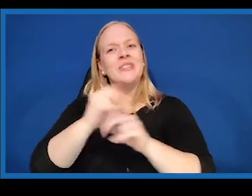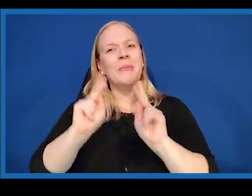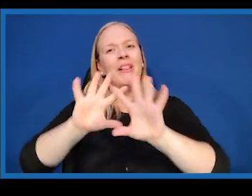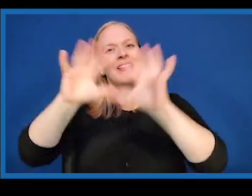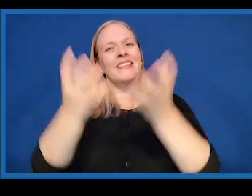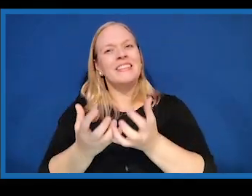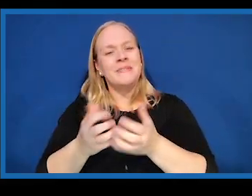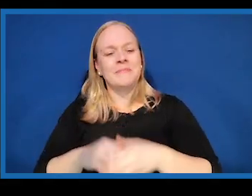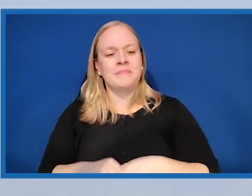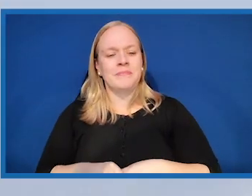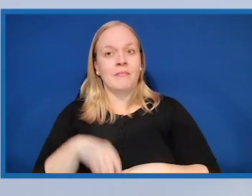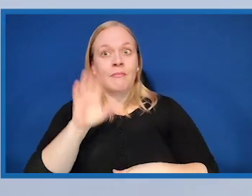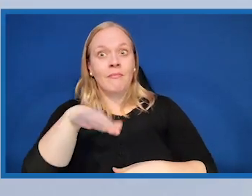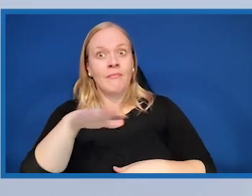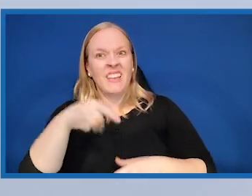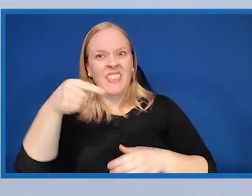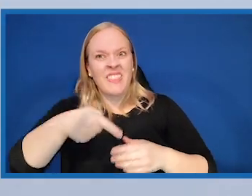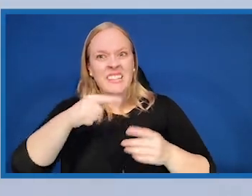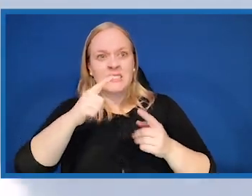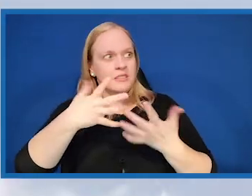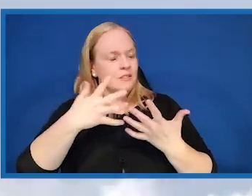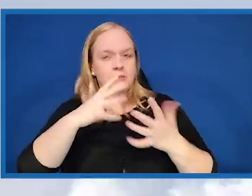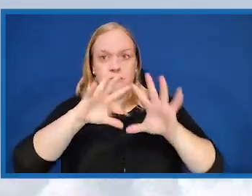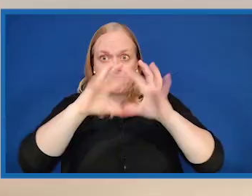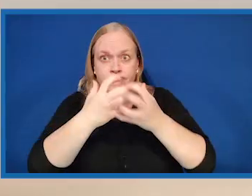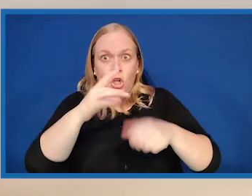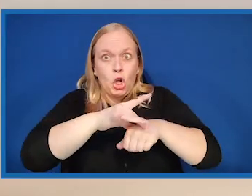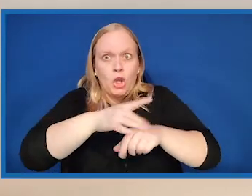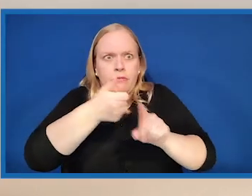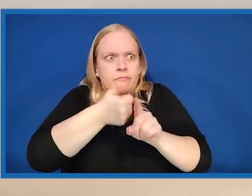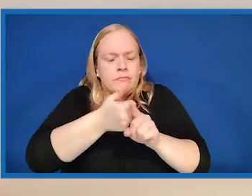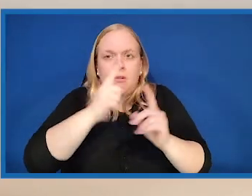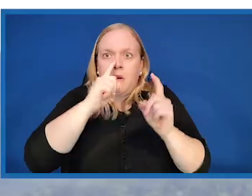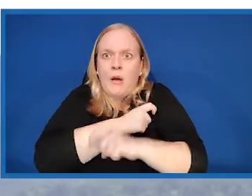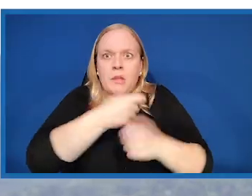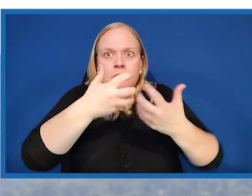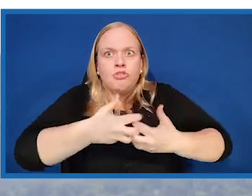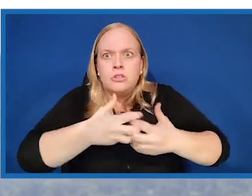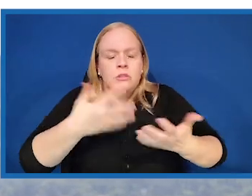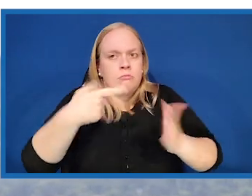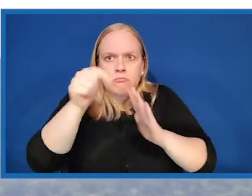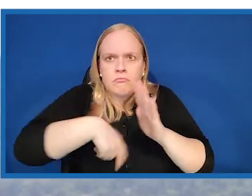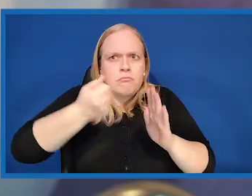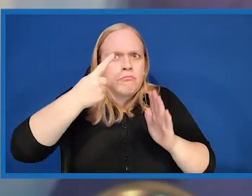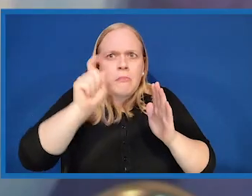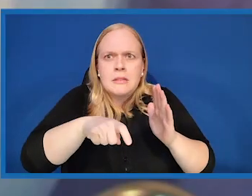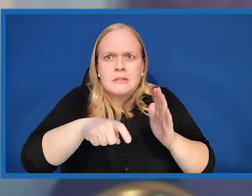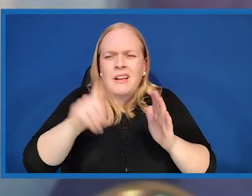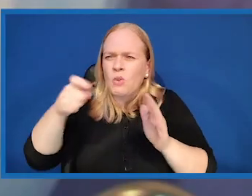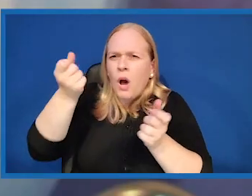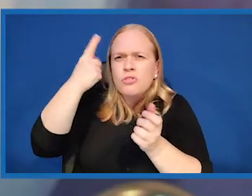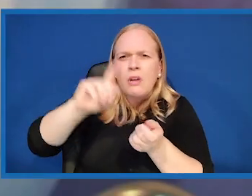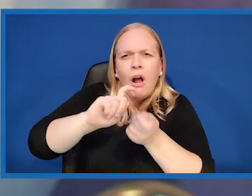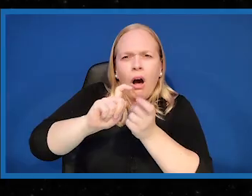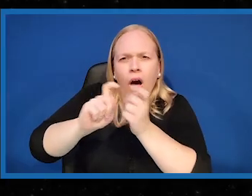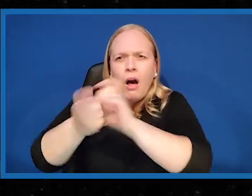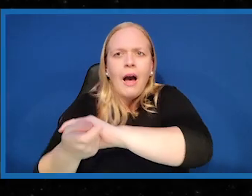COMPLEX MACHINE THAT WE'RE TRYING TO UNDERSTAND. WE REALLY NEED TO UNDERSTAND HOW IT'S CHANGING, HOW IS IT EVOLVING. WHEREVER YOU LIVE ON THIS GLOBE,